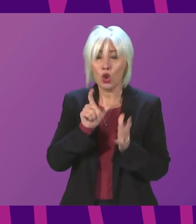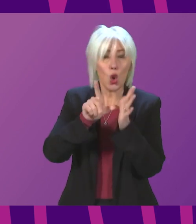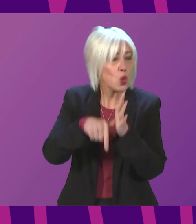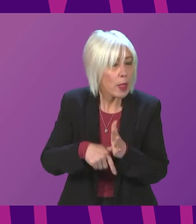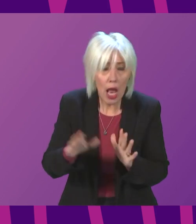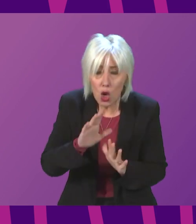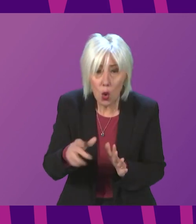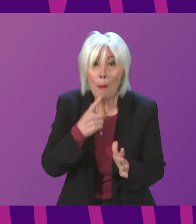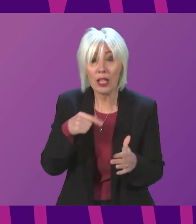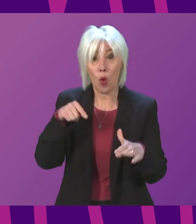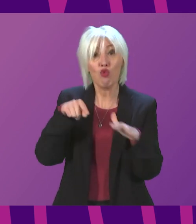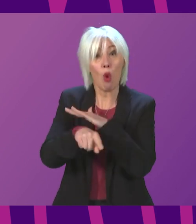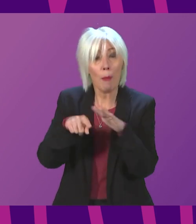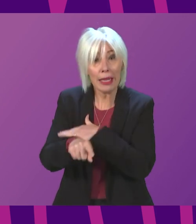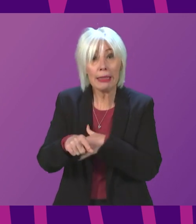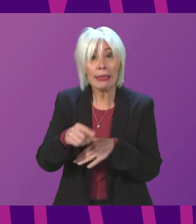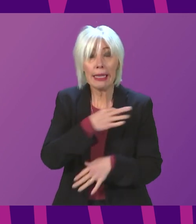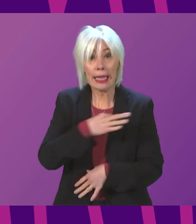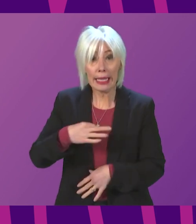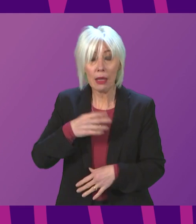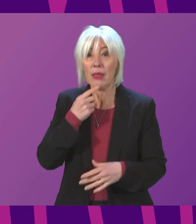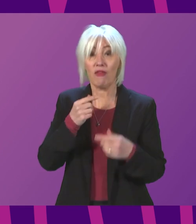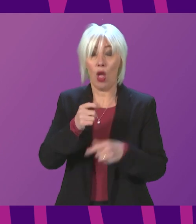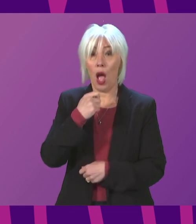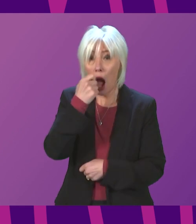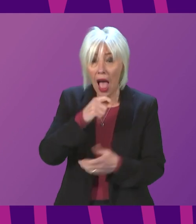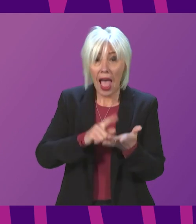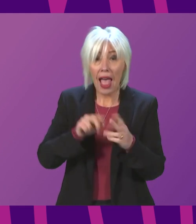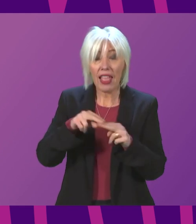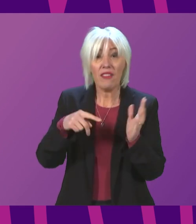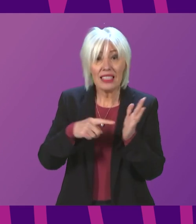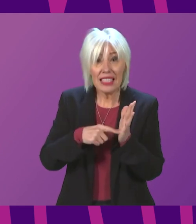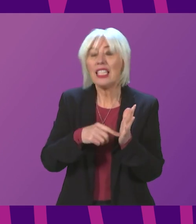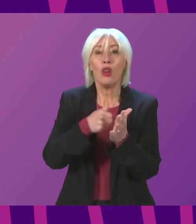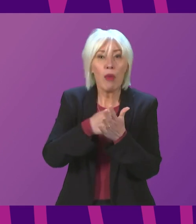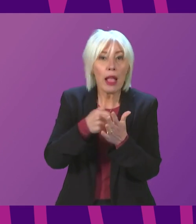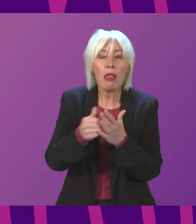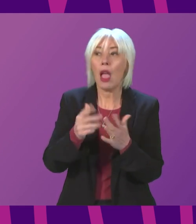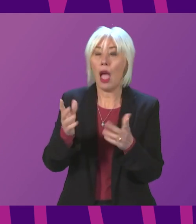They should also follow the restrictions, take lateral flow tests and go for PCR tests